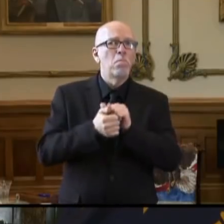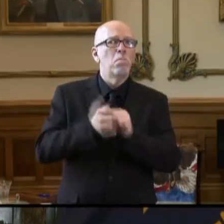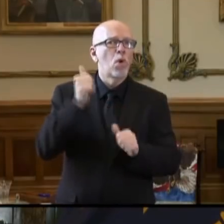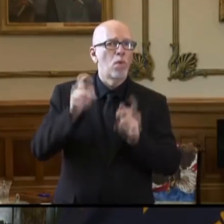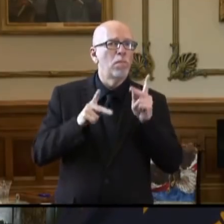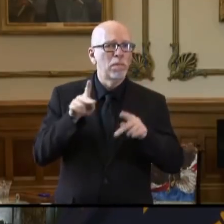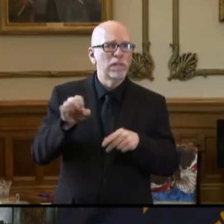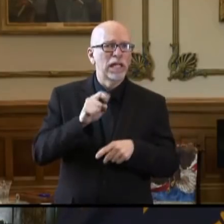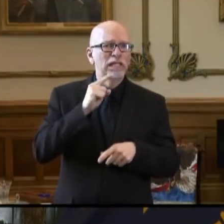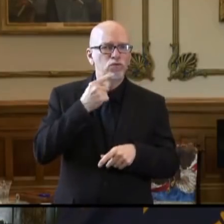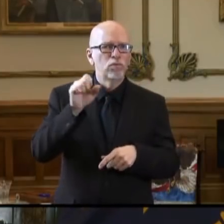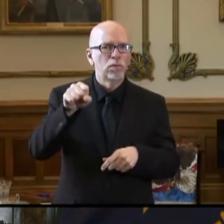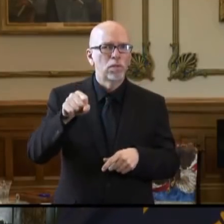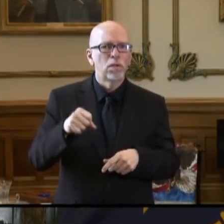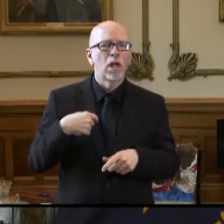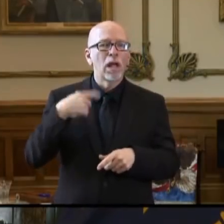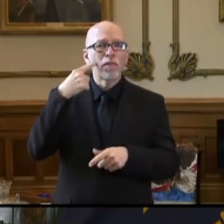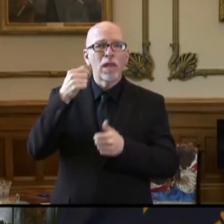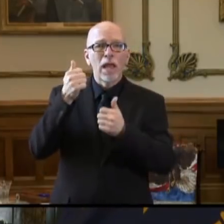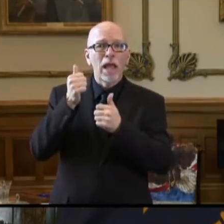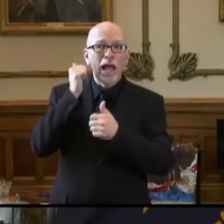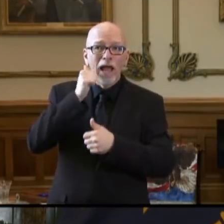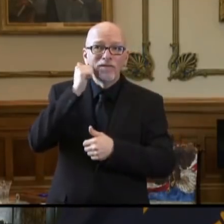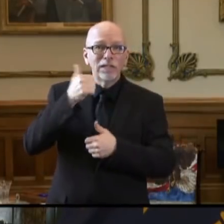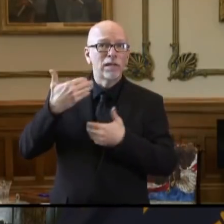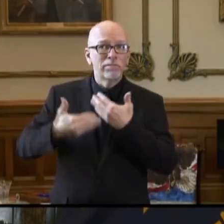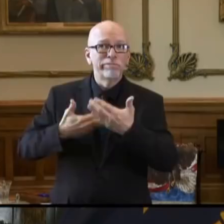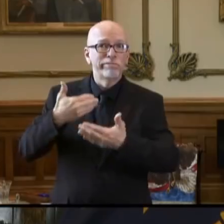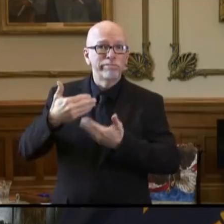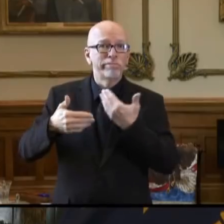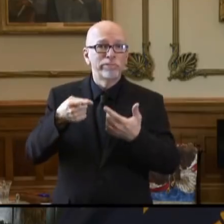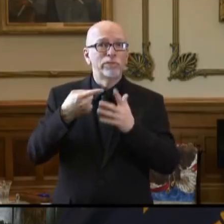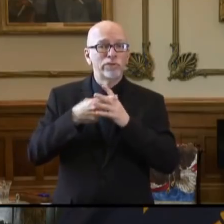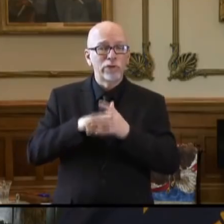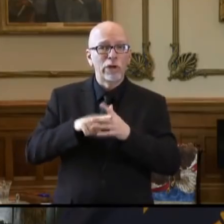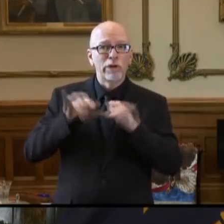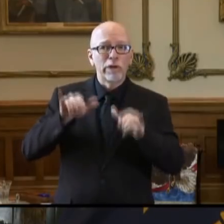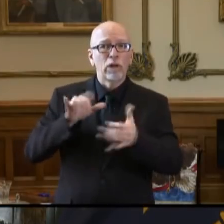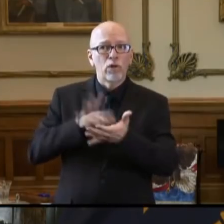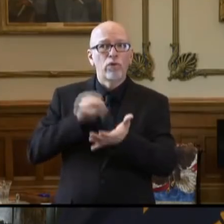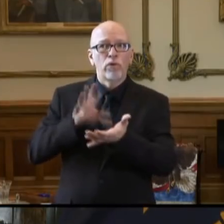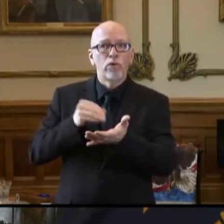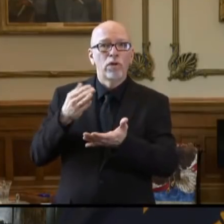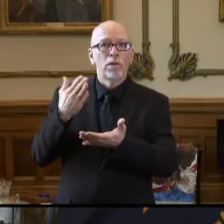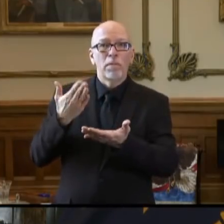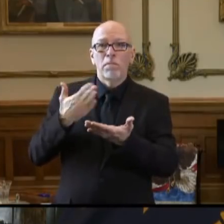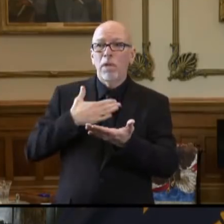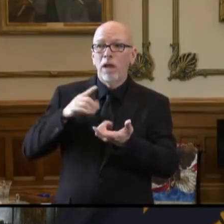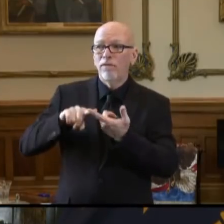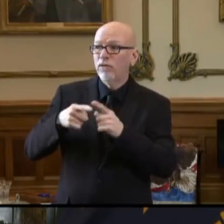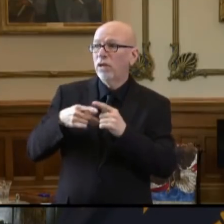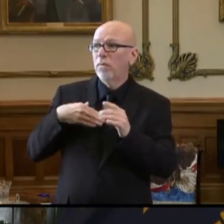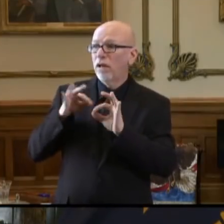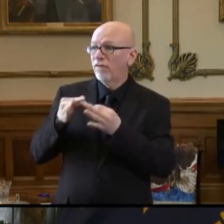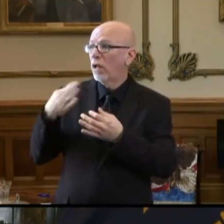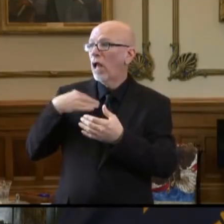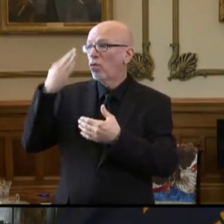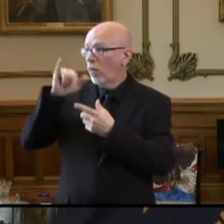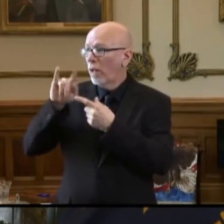BUSINESSES? WELL, WE'RE NOT BAD THE THOUSAND. I THINK FOR THE MOST PART HOOSIERS ARE TAKING THIS SERIOUSLY. I THINK WITH